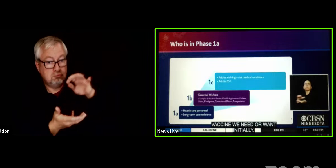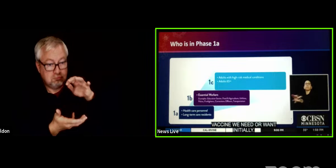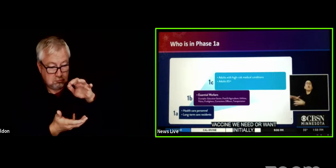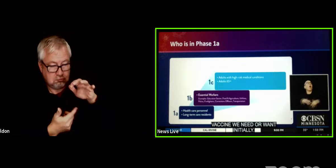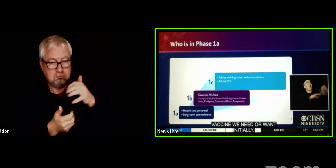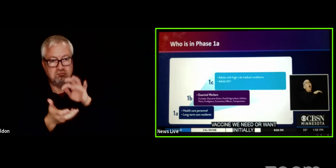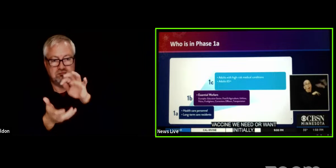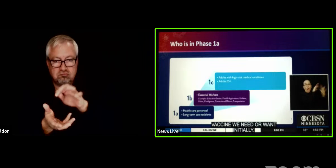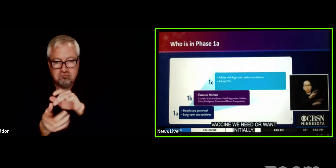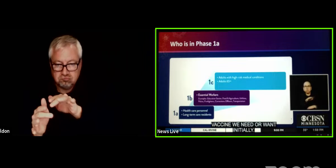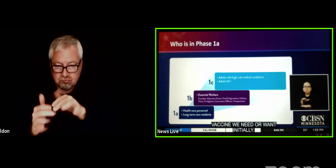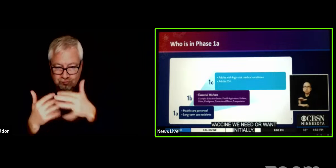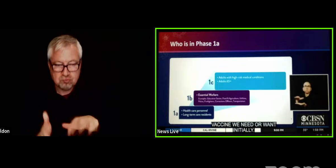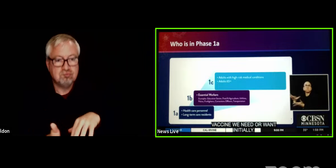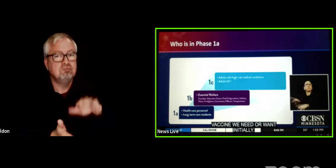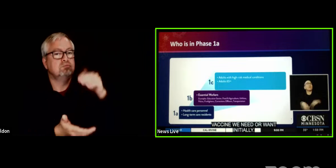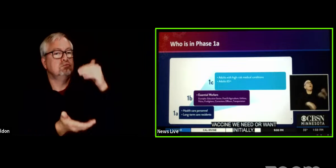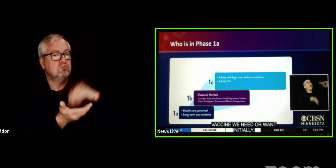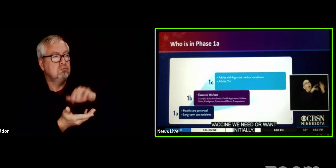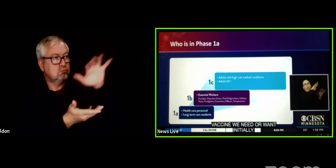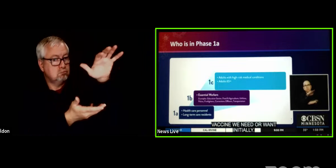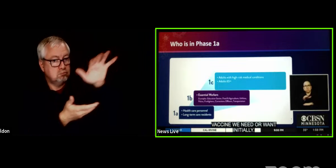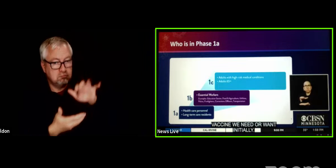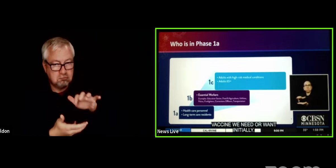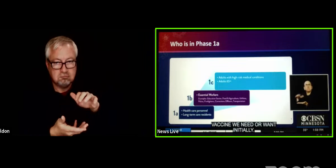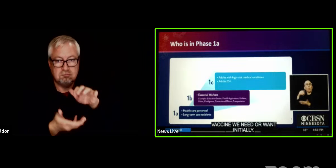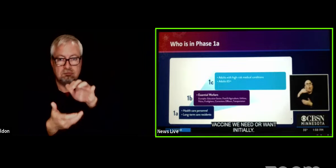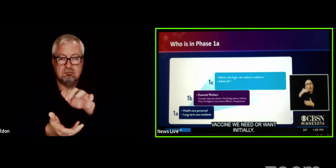ABLE TO BE VACCINATED BUT WITH LIMITED NUMBER OF DOSES,